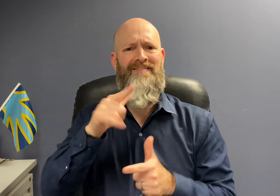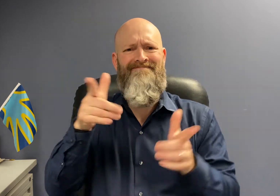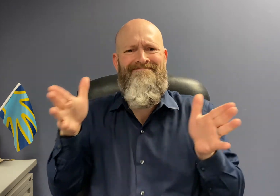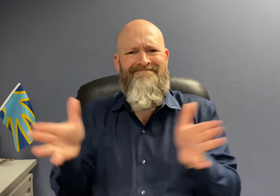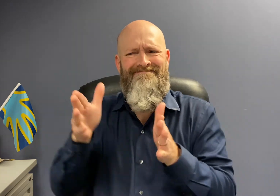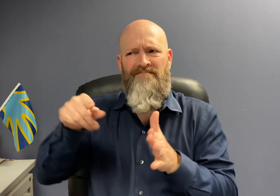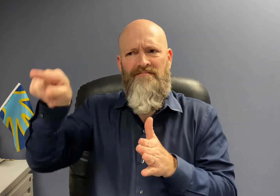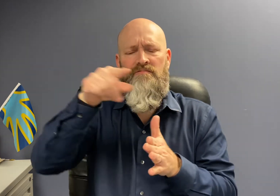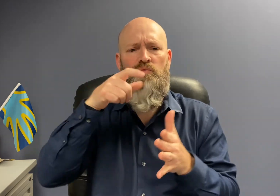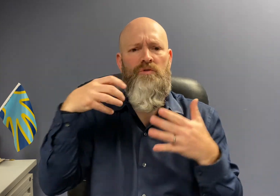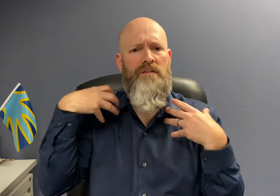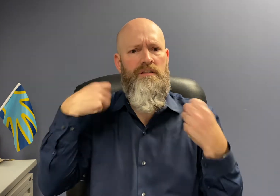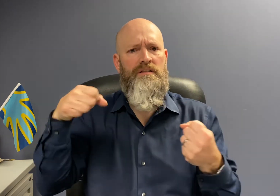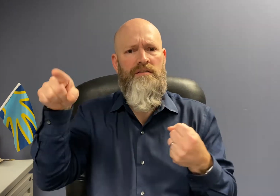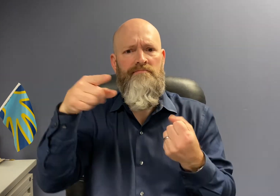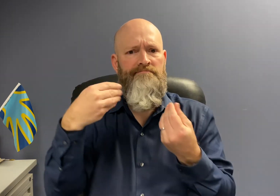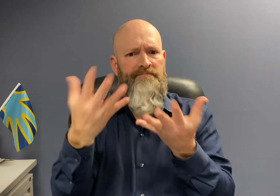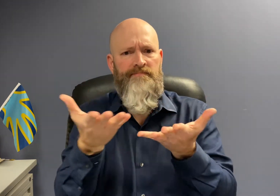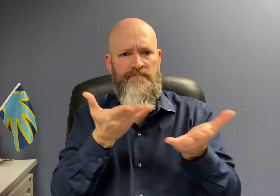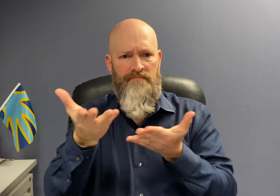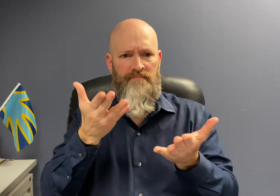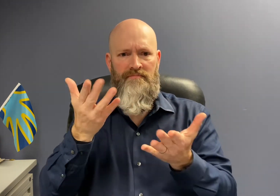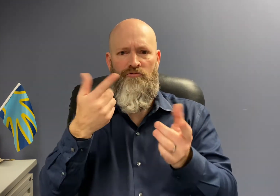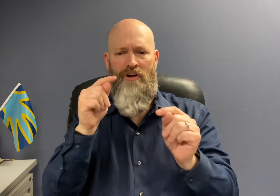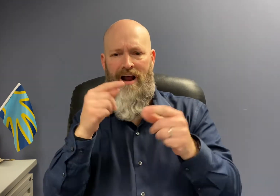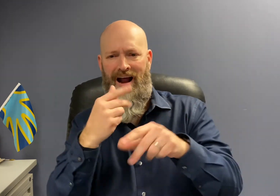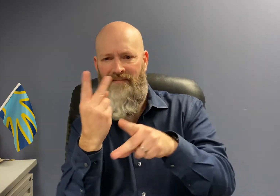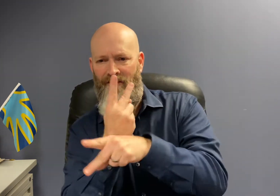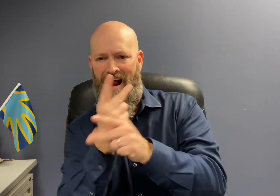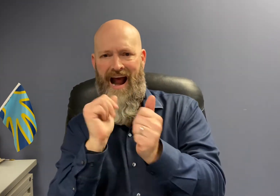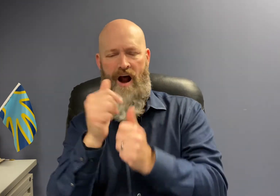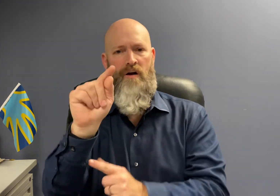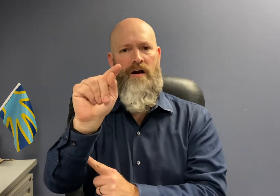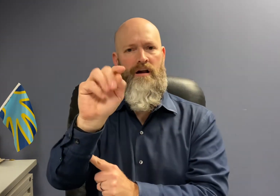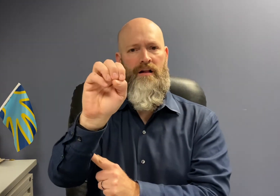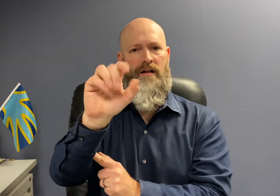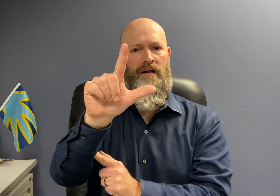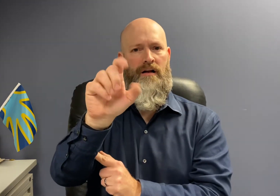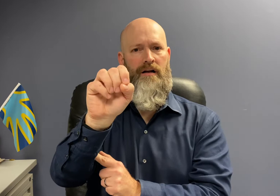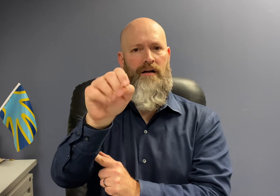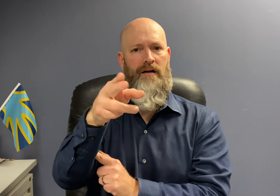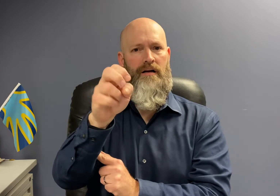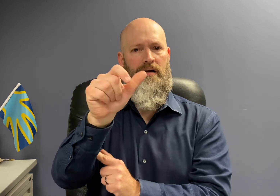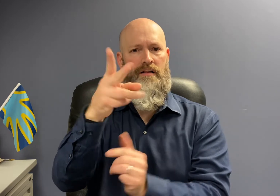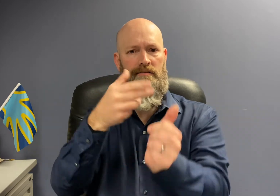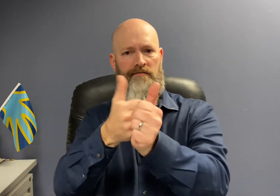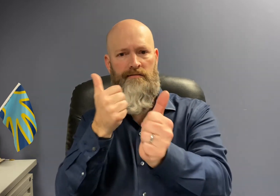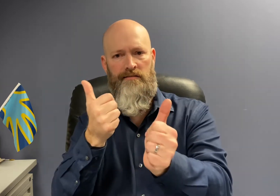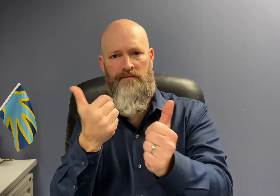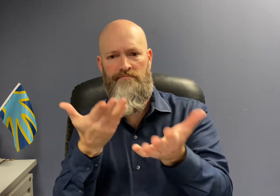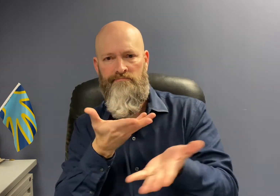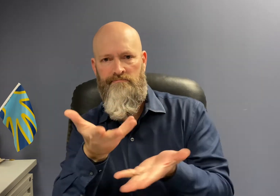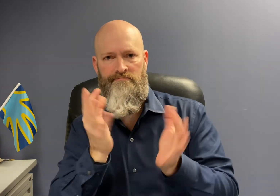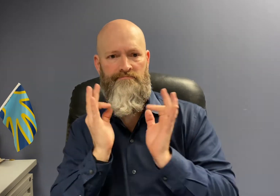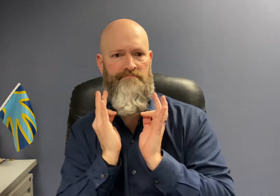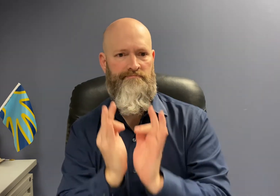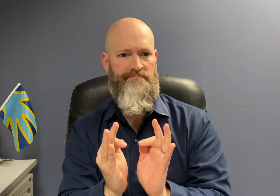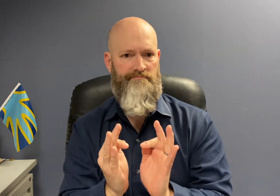Carriers will also be encouraged to offer telehealth services.